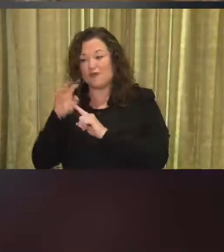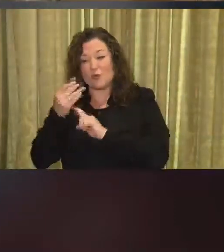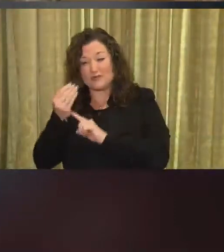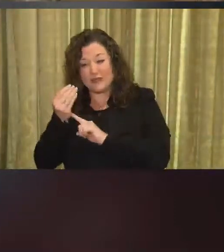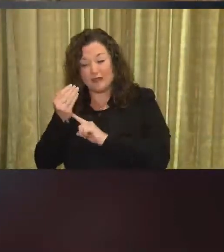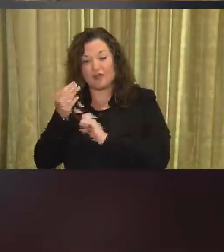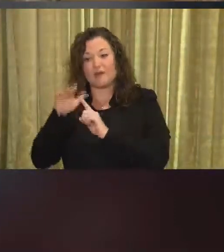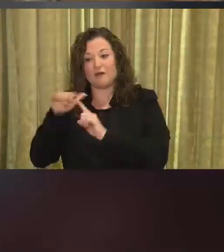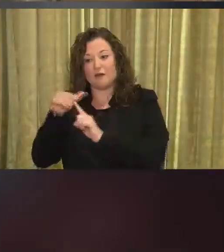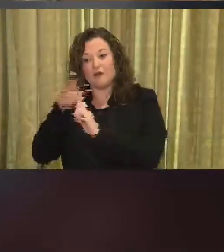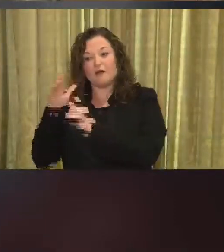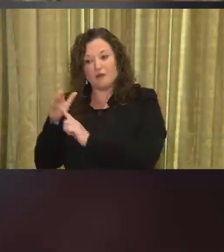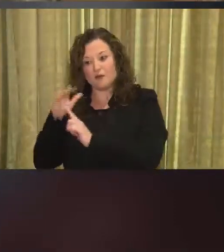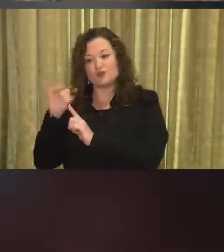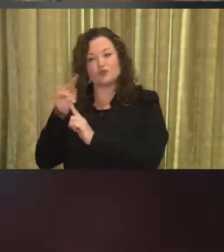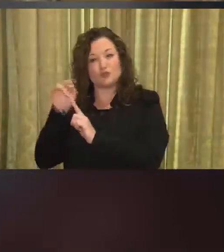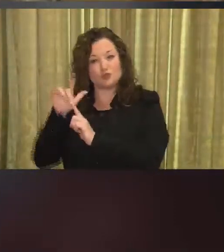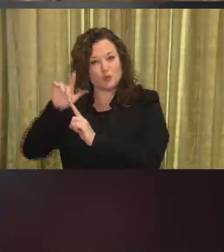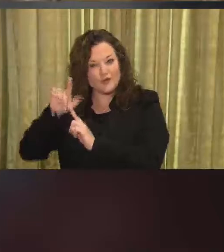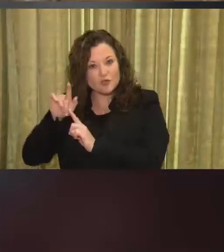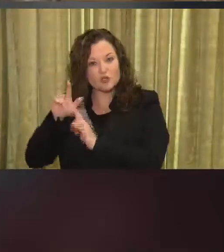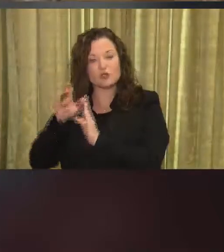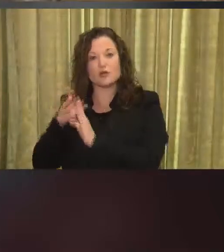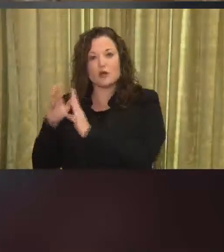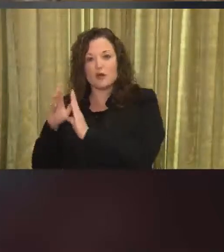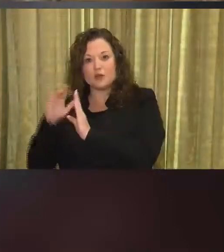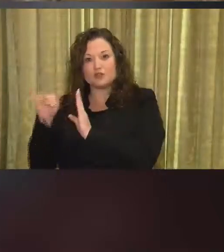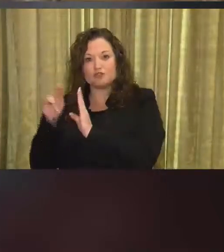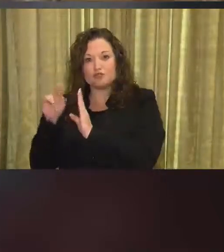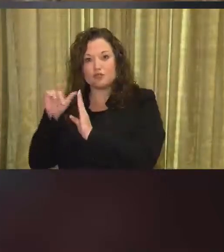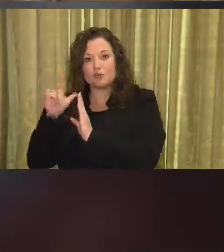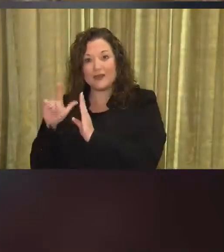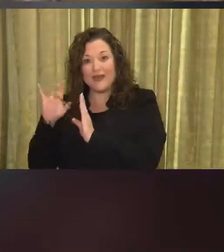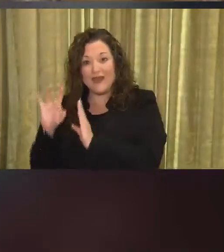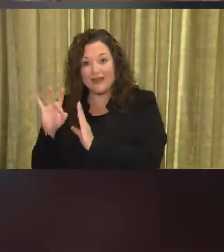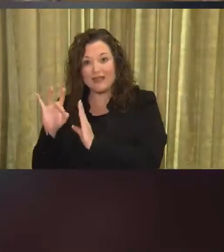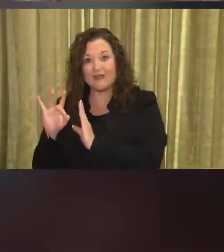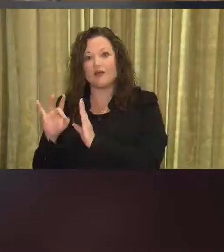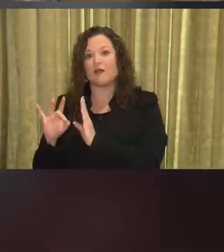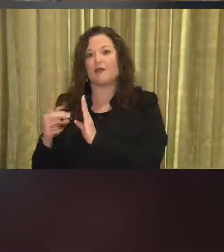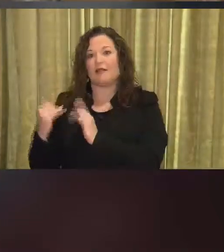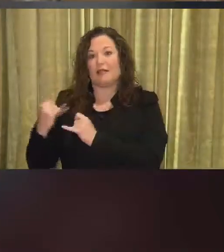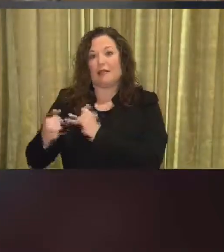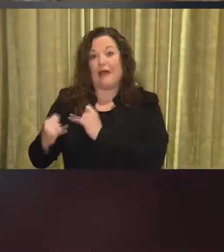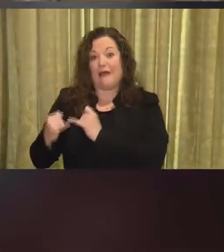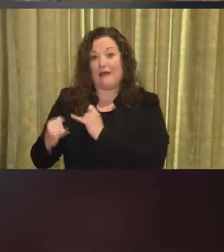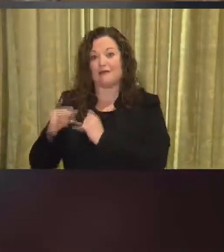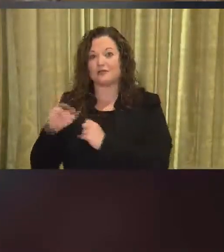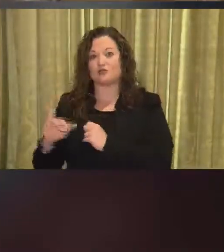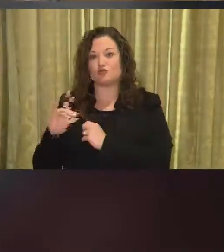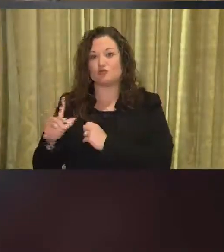the next one is June 21st, the next one is June 28th and then the last one is is July 5th.